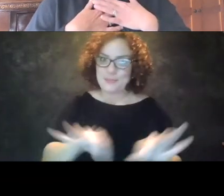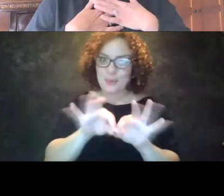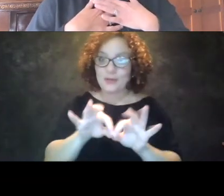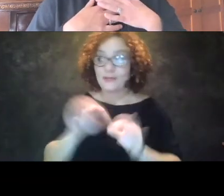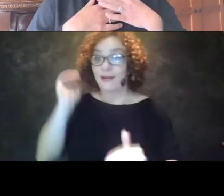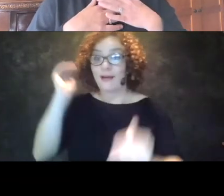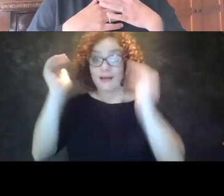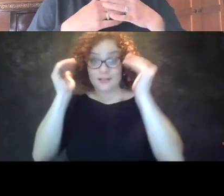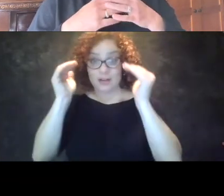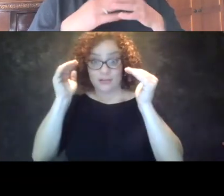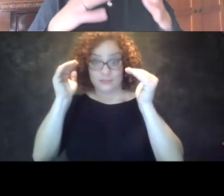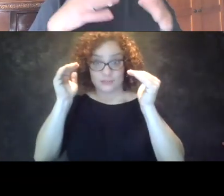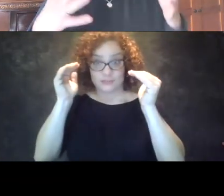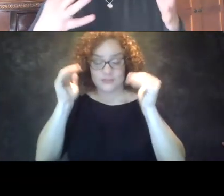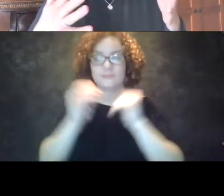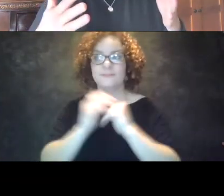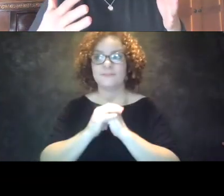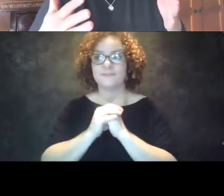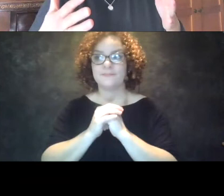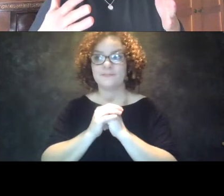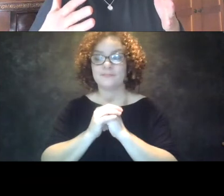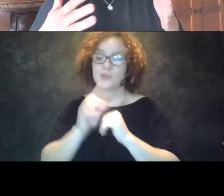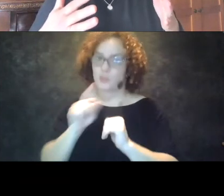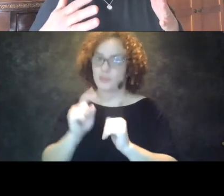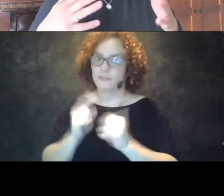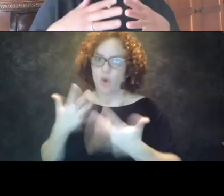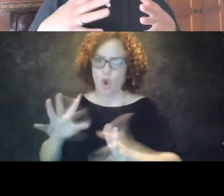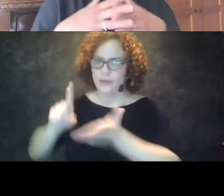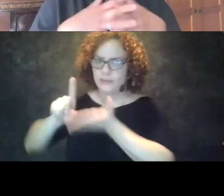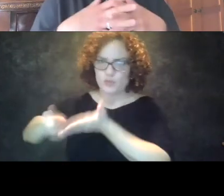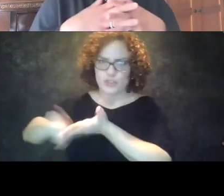when and there is actually a lot of research around it that adults can often times get